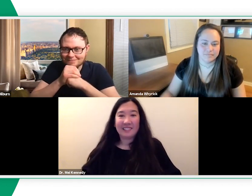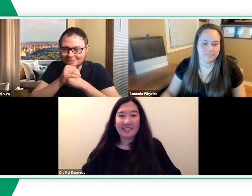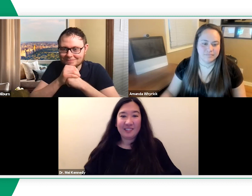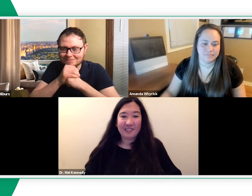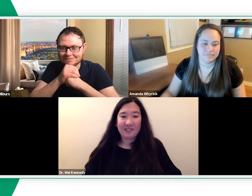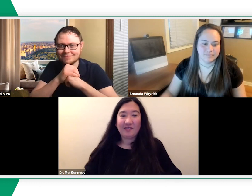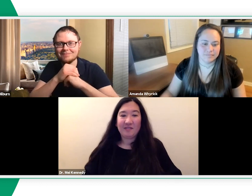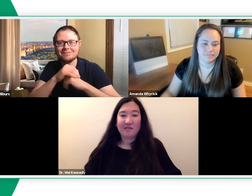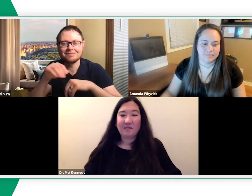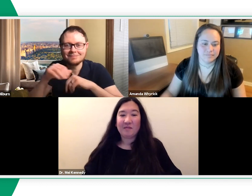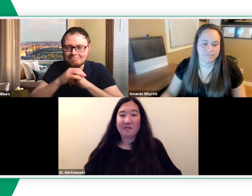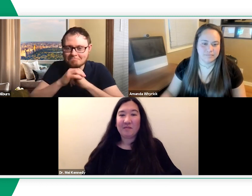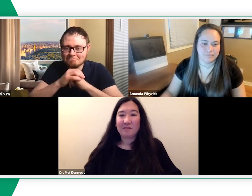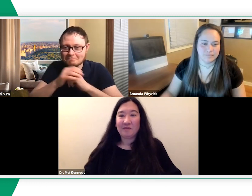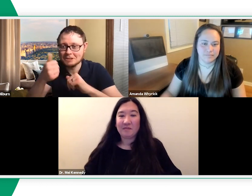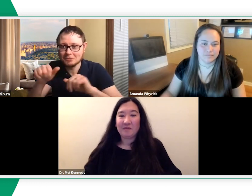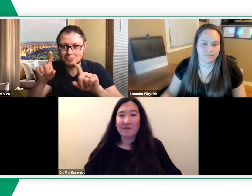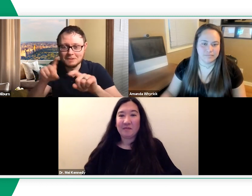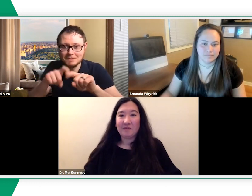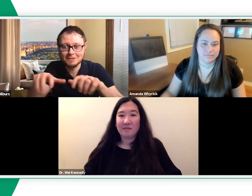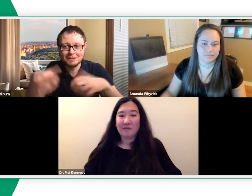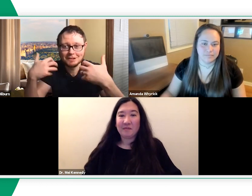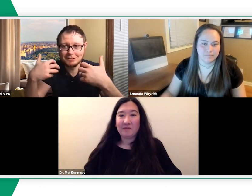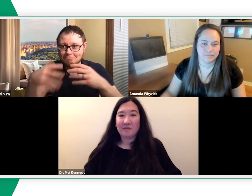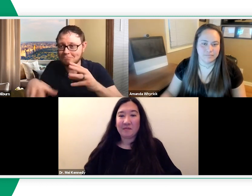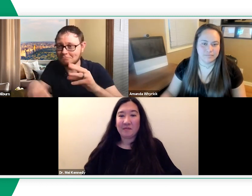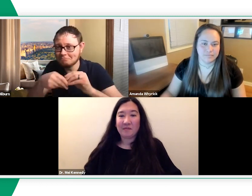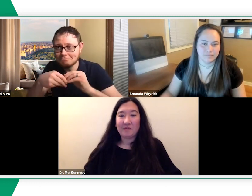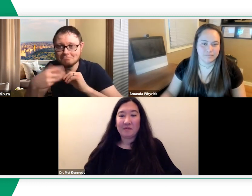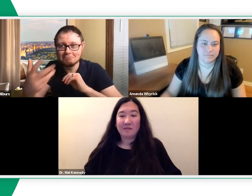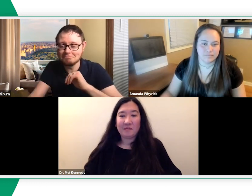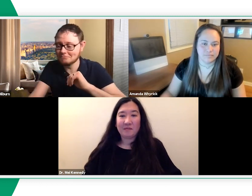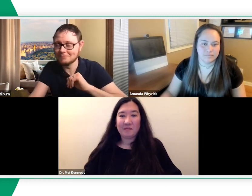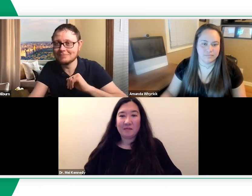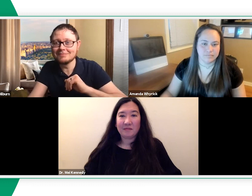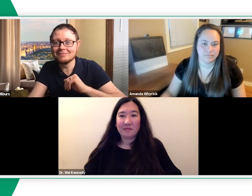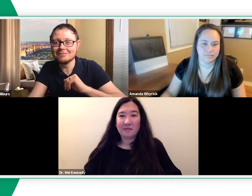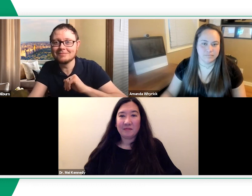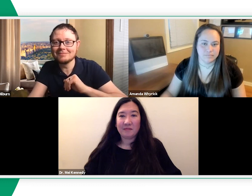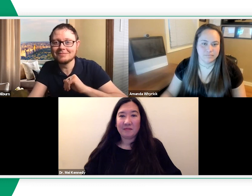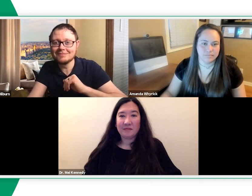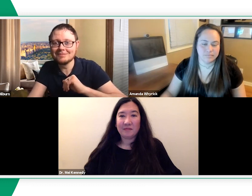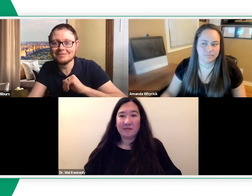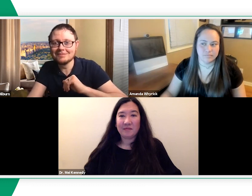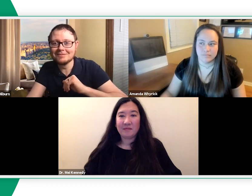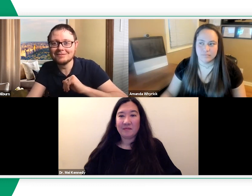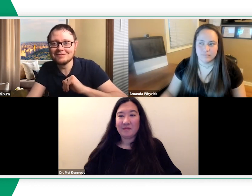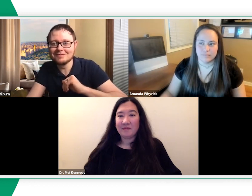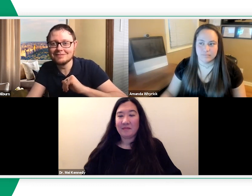Yeah, do we have any questions from the audience?